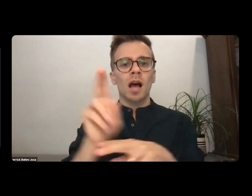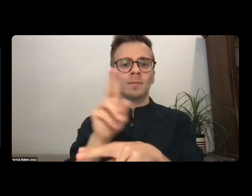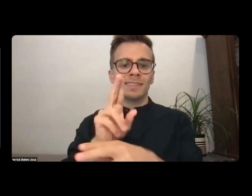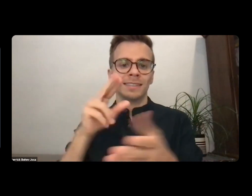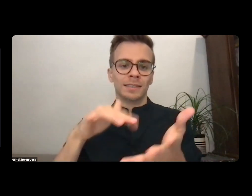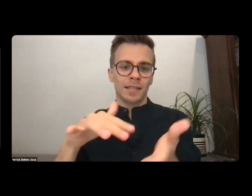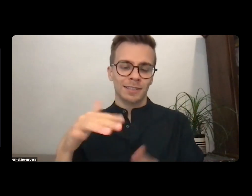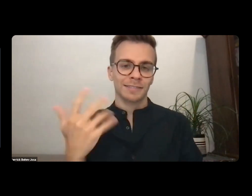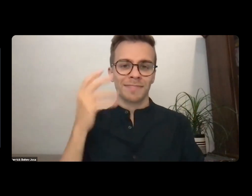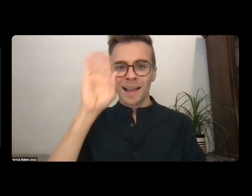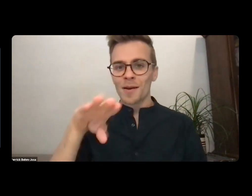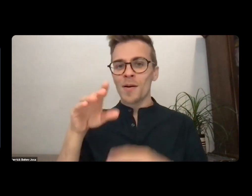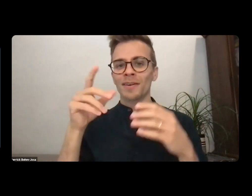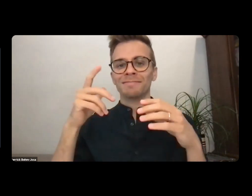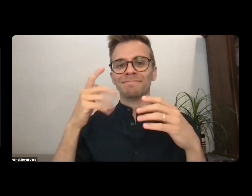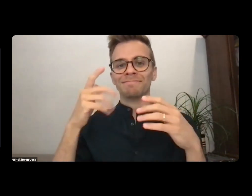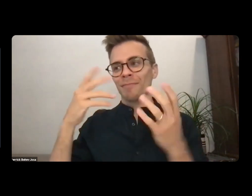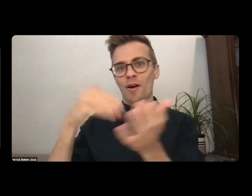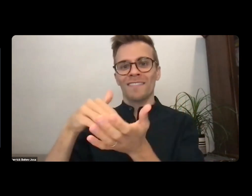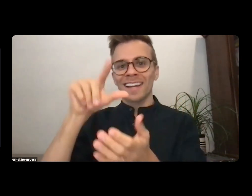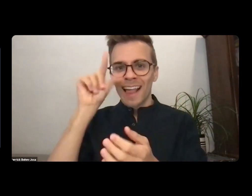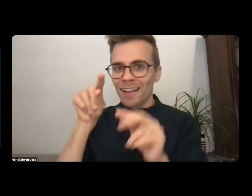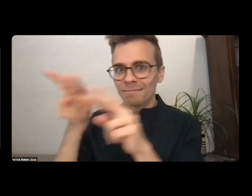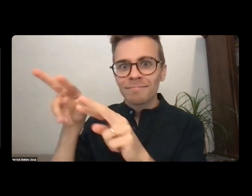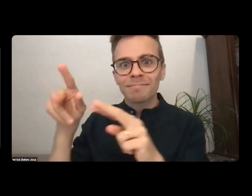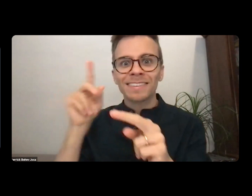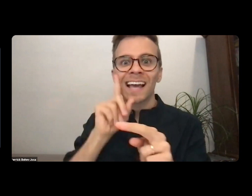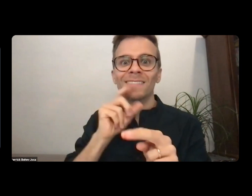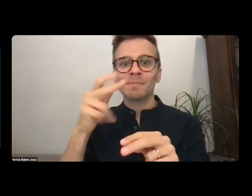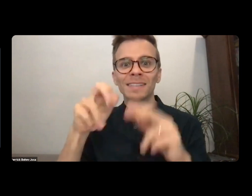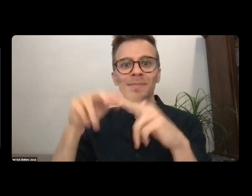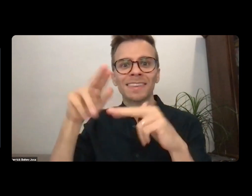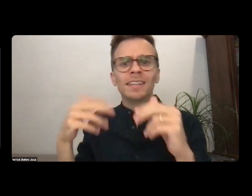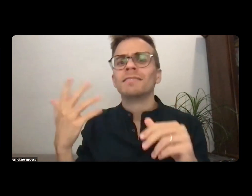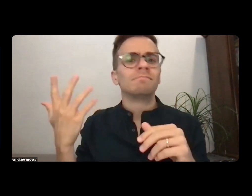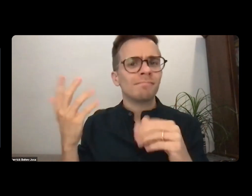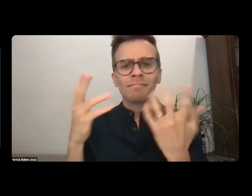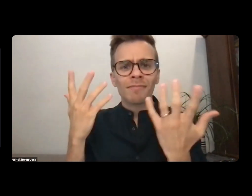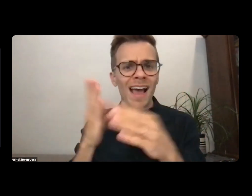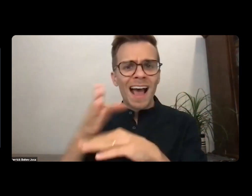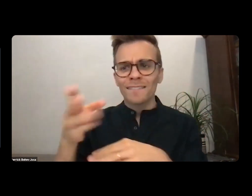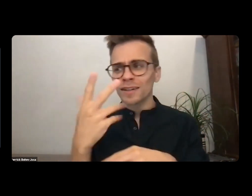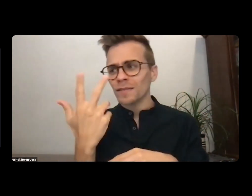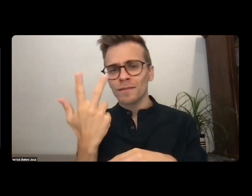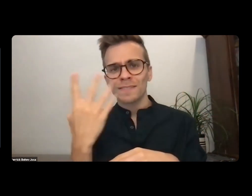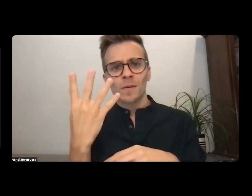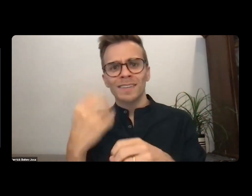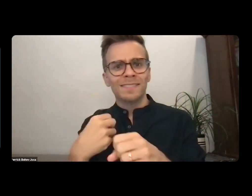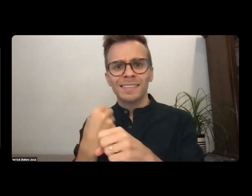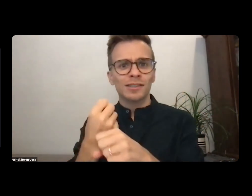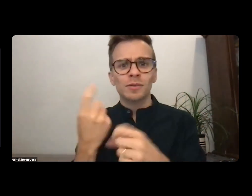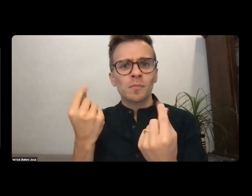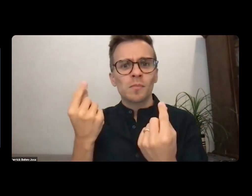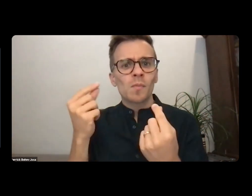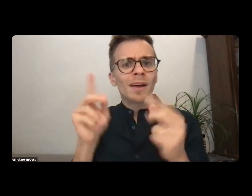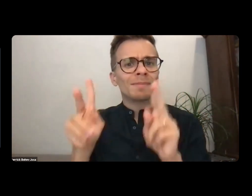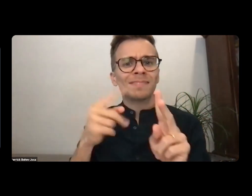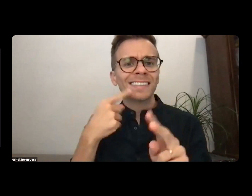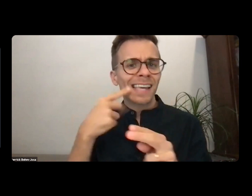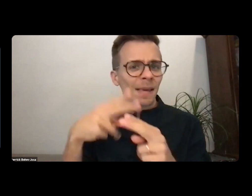And there will be a post-academic study published that looks at, you know after 3 or 4 years,